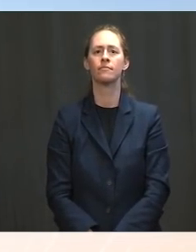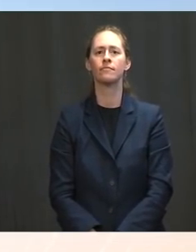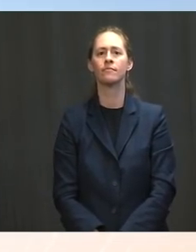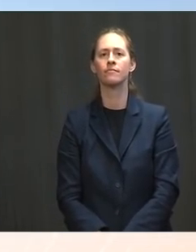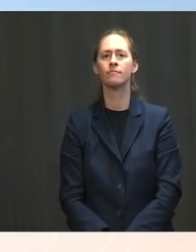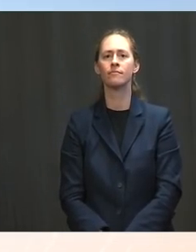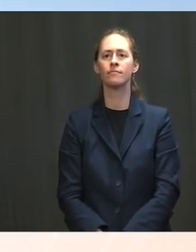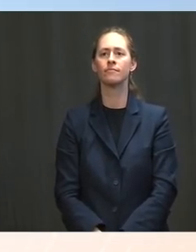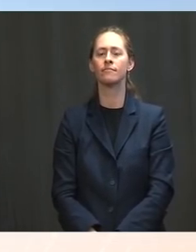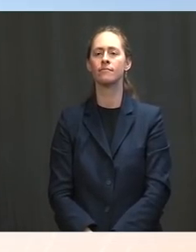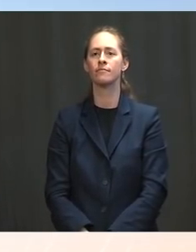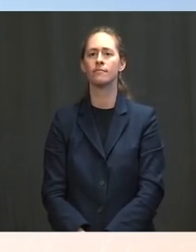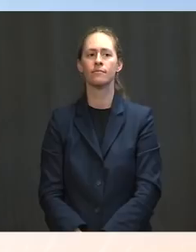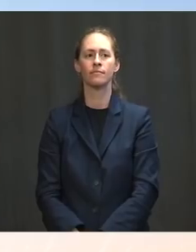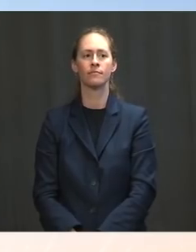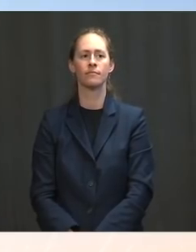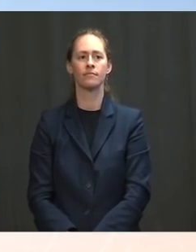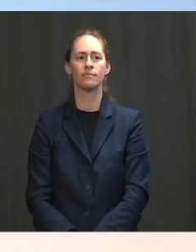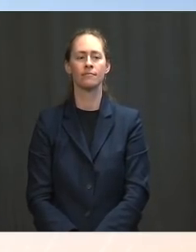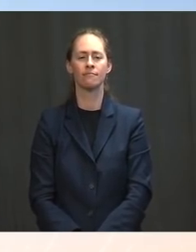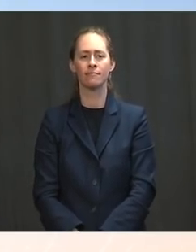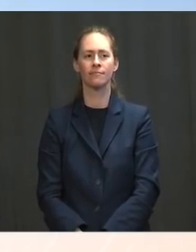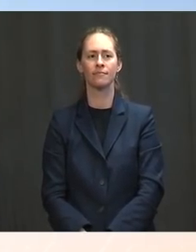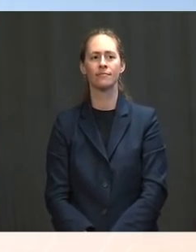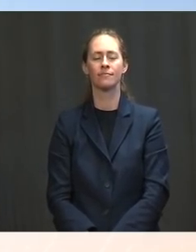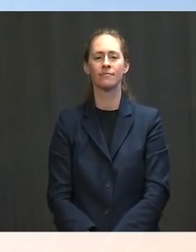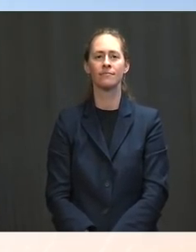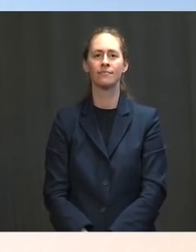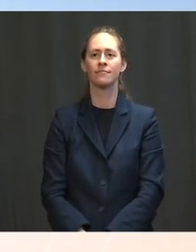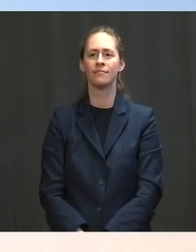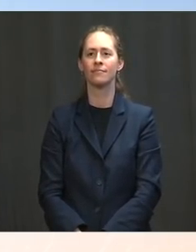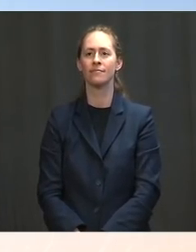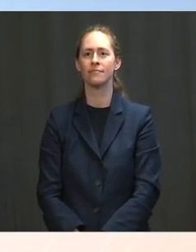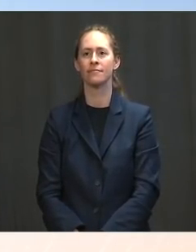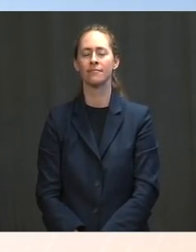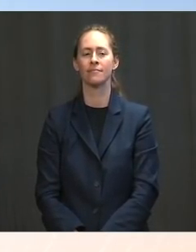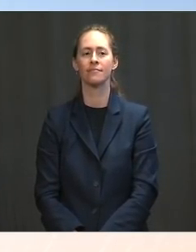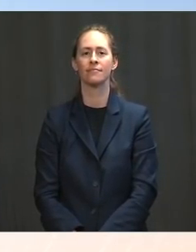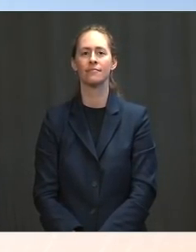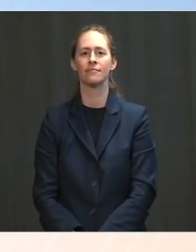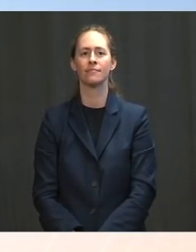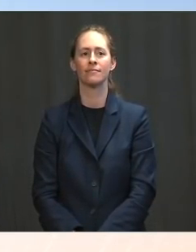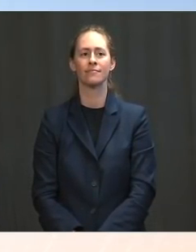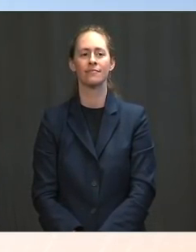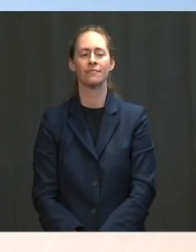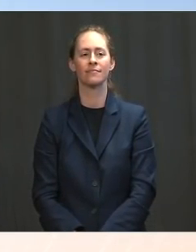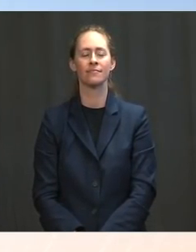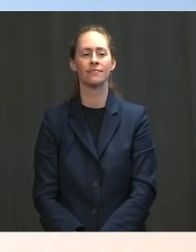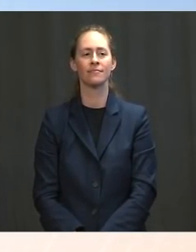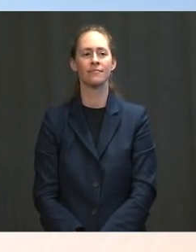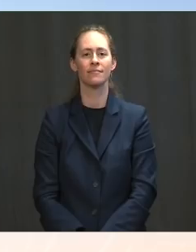Ms. Psaki: Oh, we'll go -- oh, oh -- just going around. Go ahead. The Press: Thank you. Another one on Afghanistan, please. There's been a lot of talk, understandably,